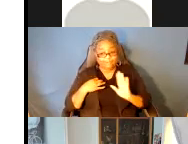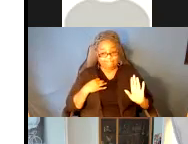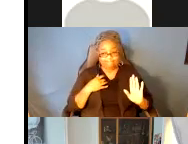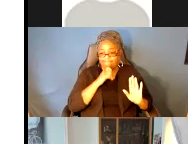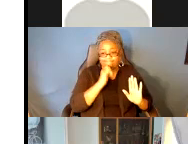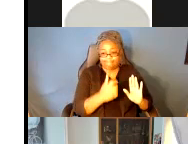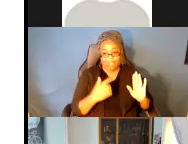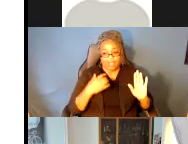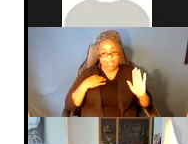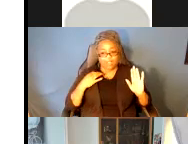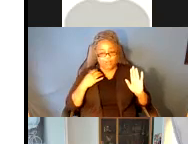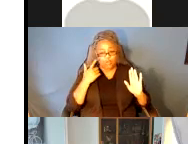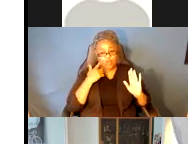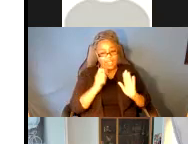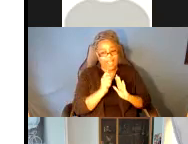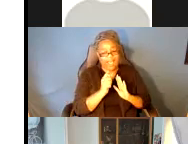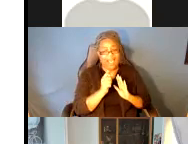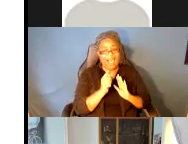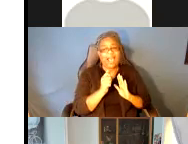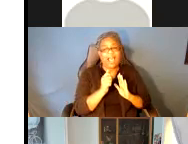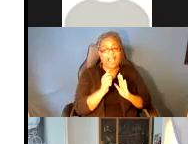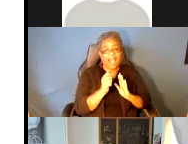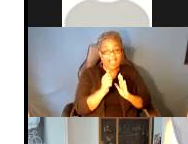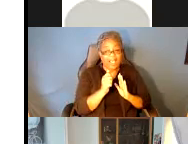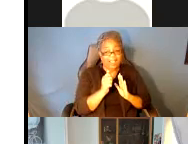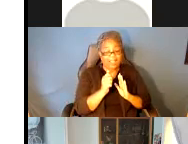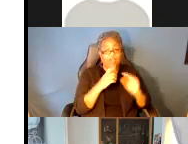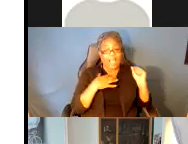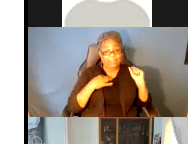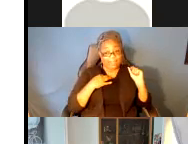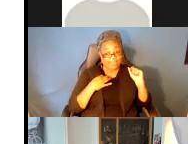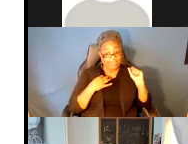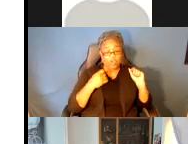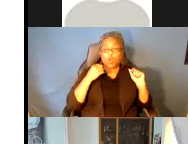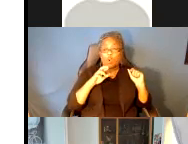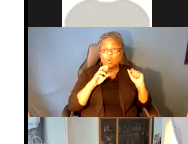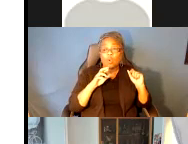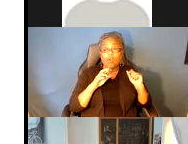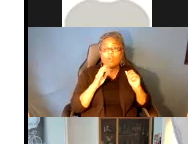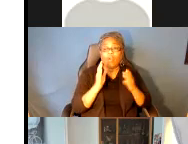your application for that budget item is likely going to be deemed ineligible.